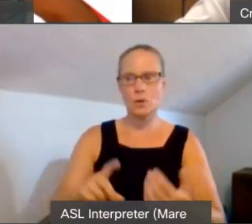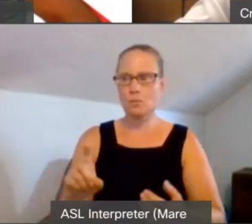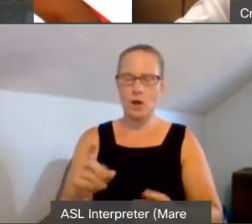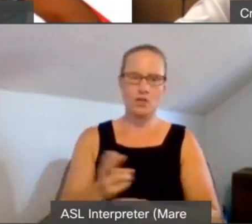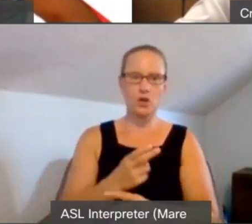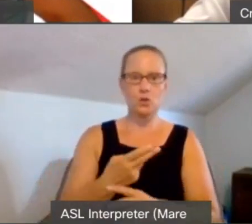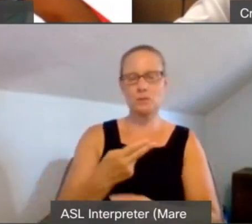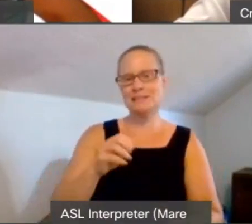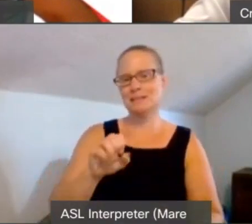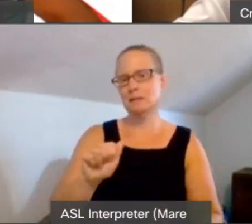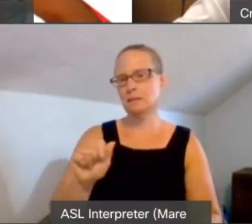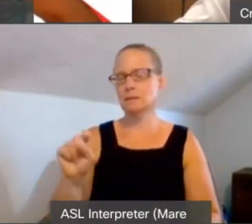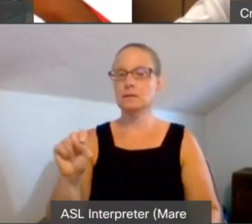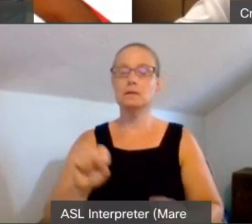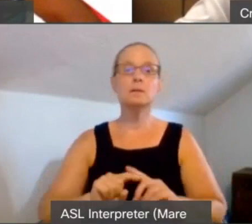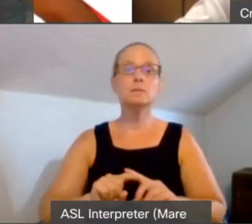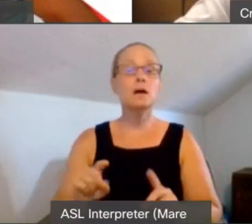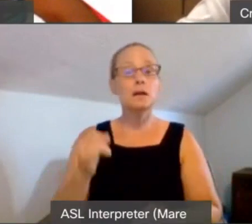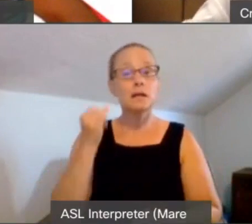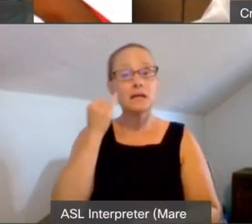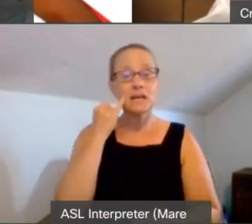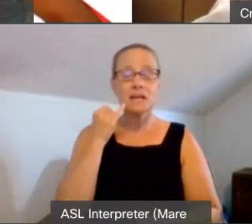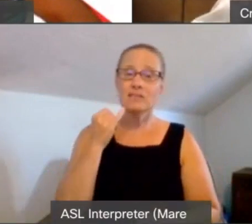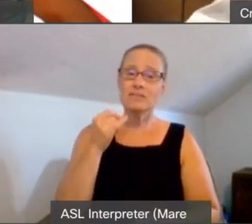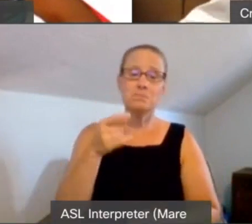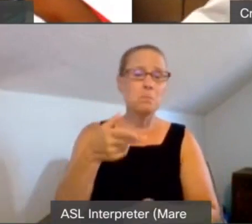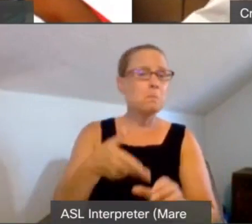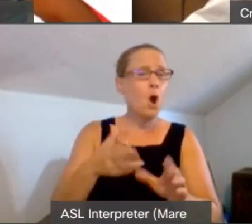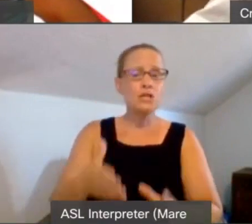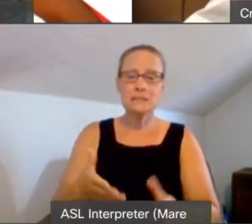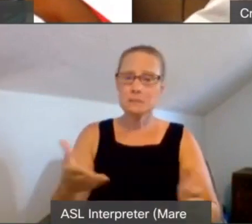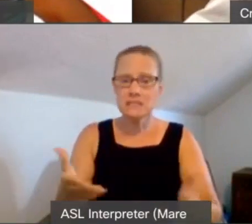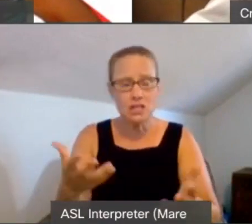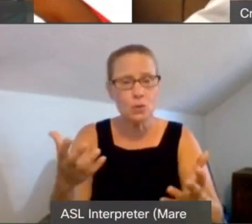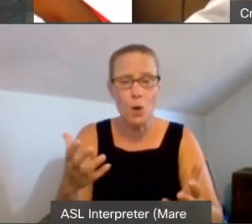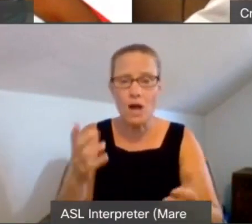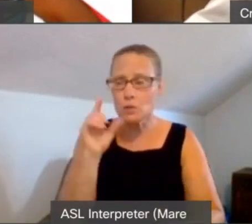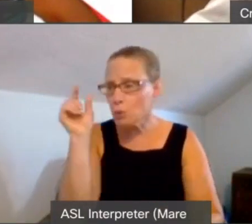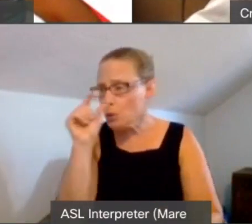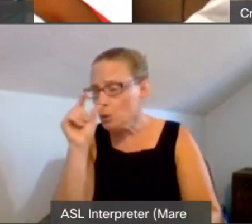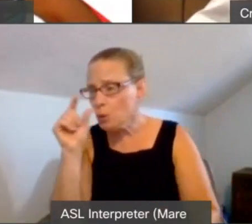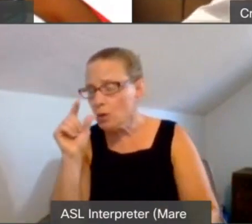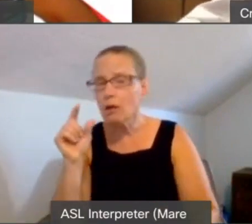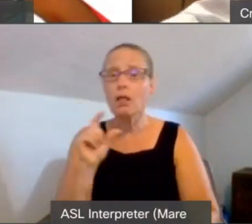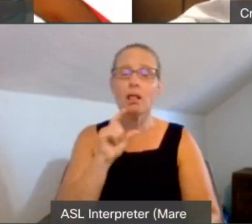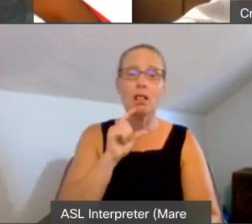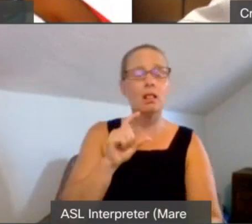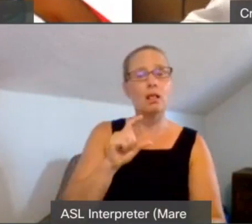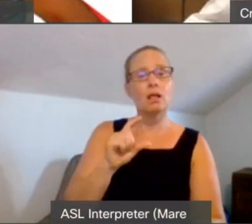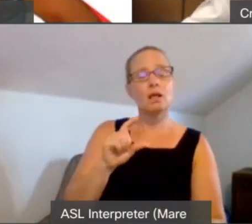Again, if you were to just simply Google Habilitation Empowerment Accountability Therapy,